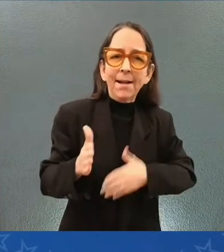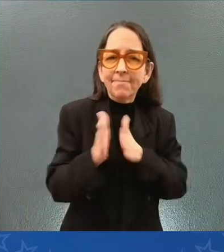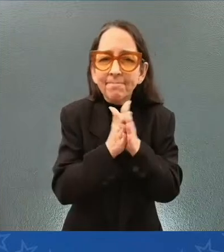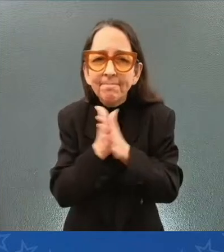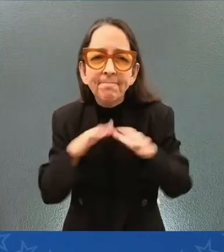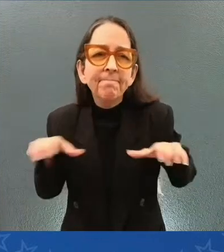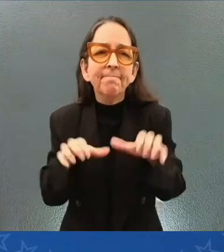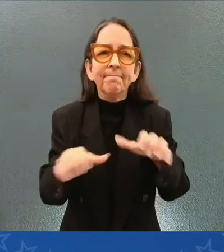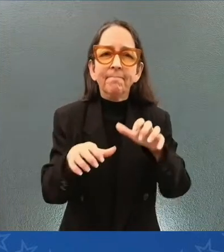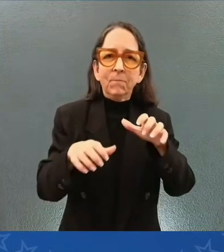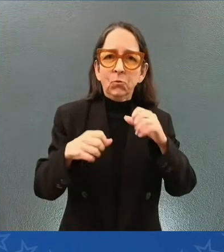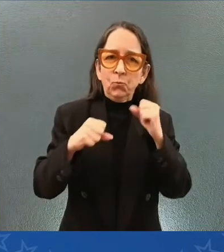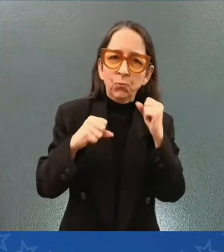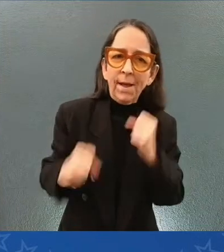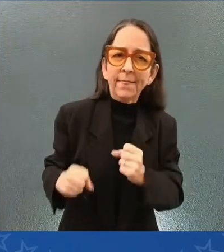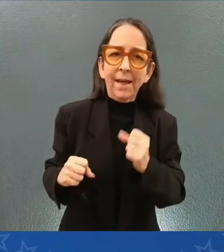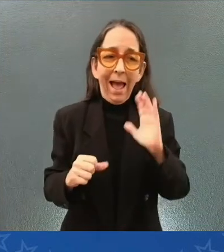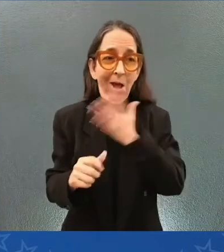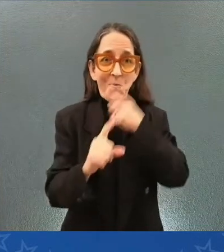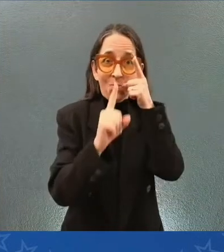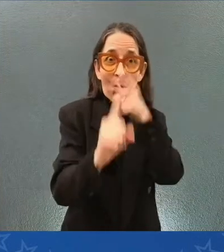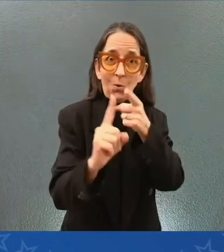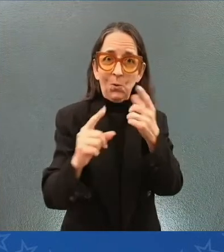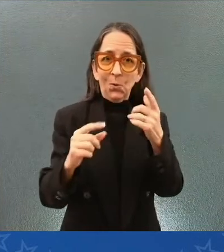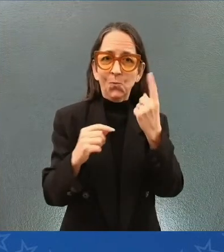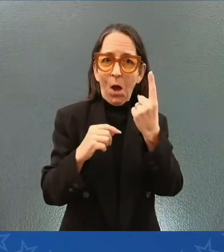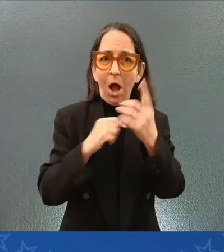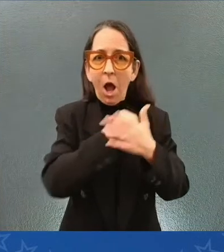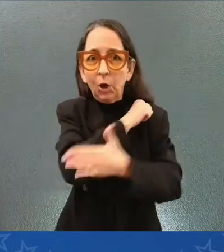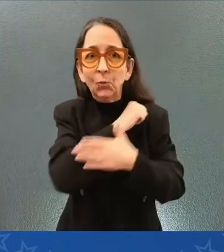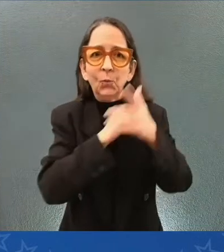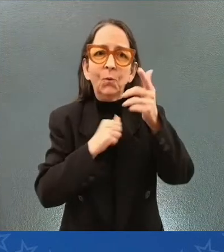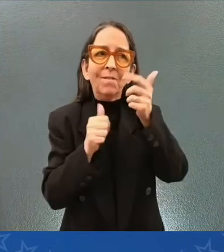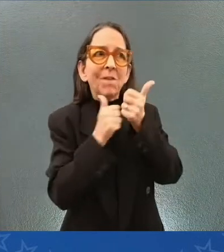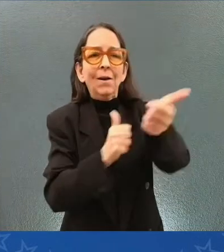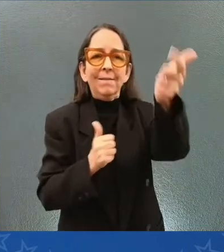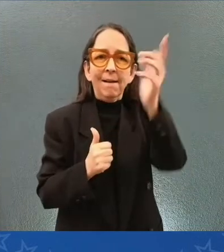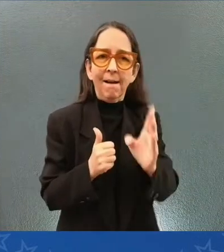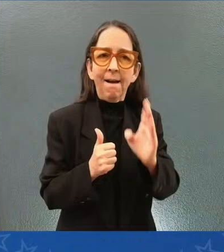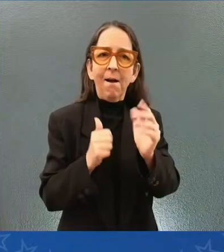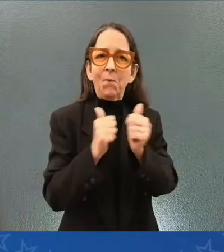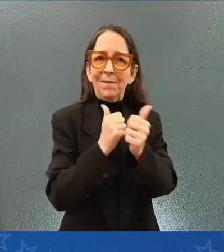indivisible, liberty and justice for all. It matters, it really does matter.